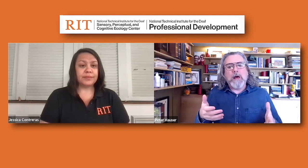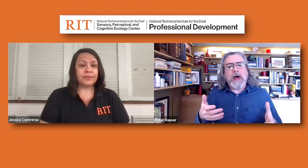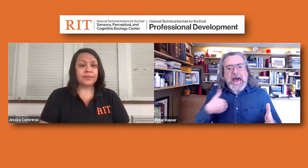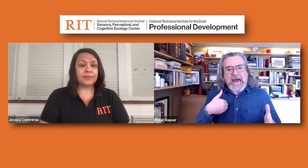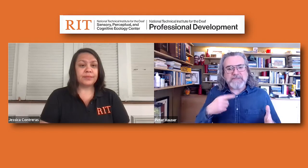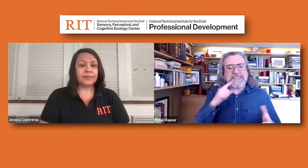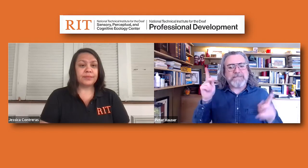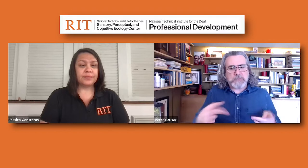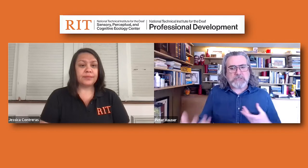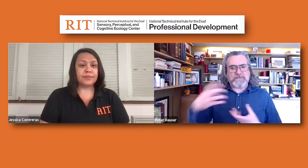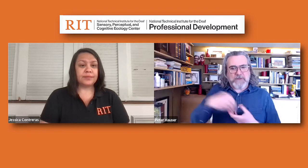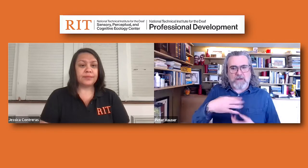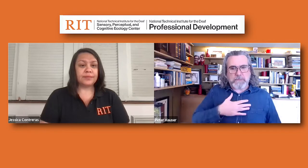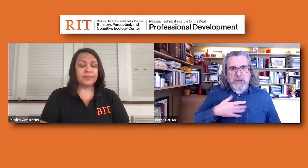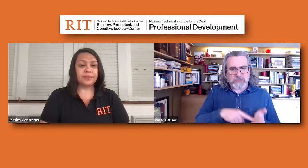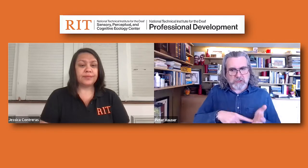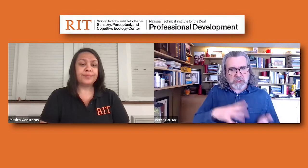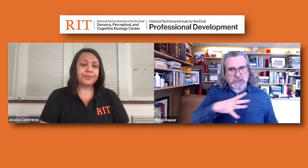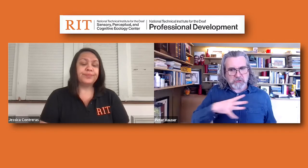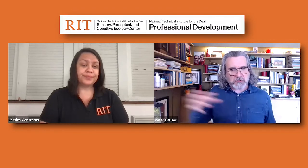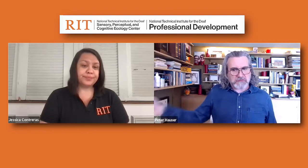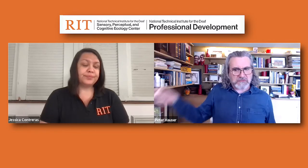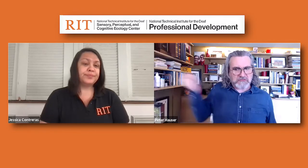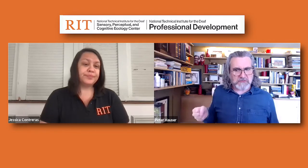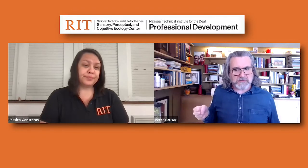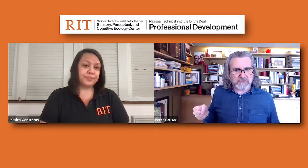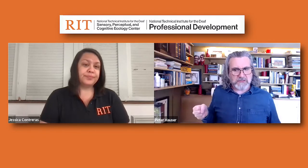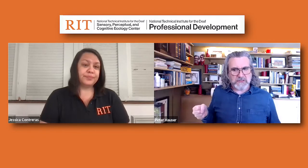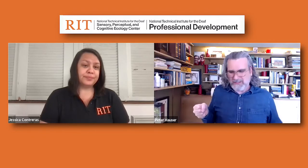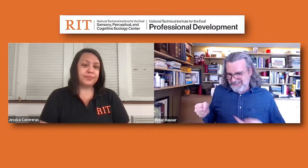to study deaf people but they need a deaf person involved in--